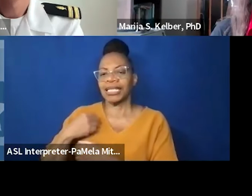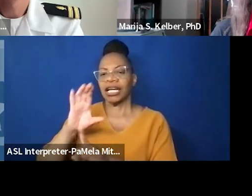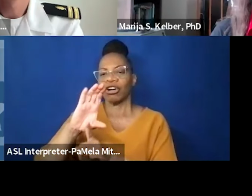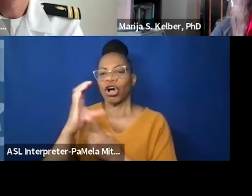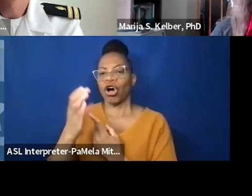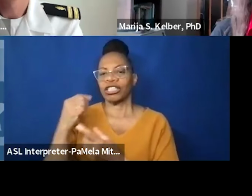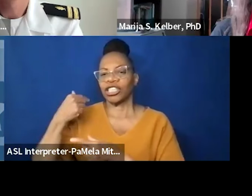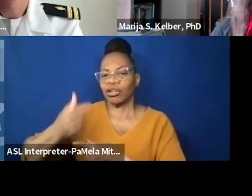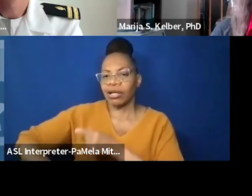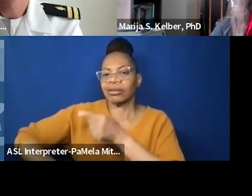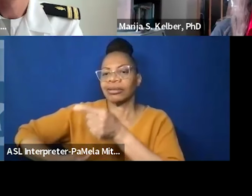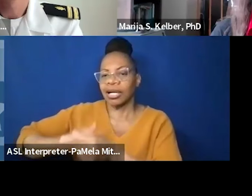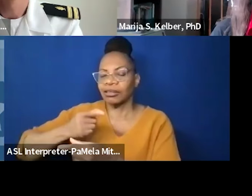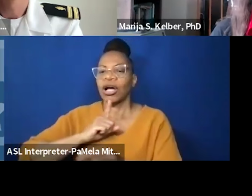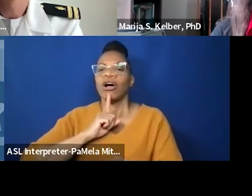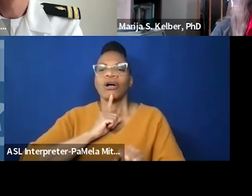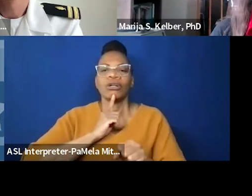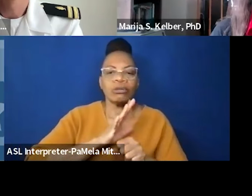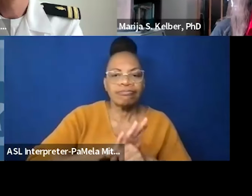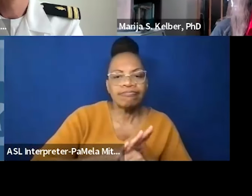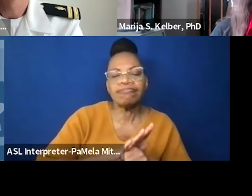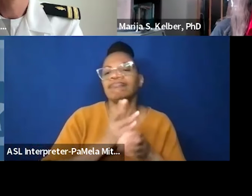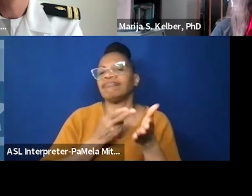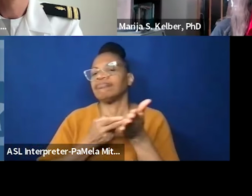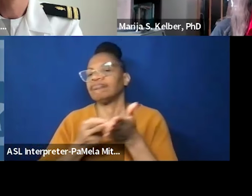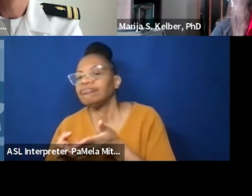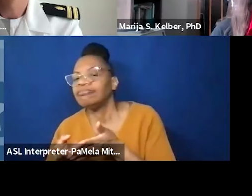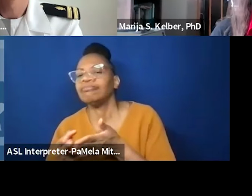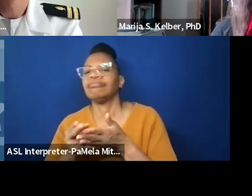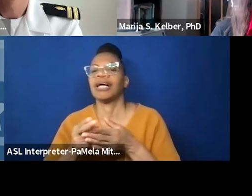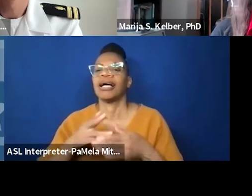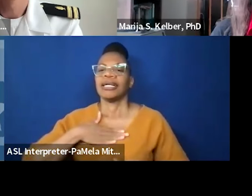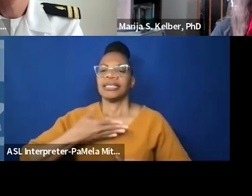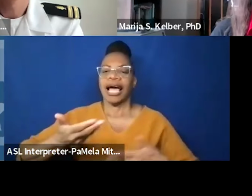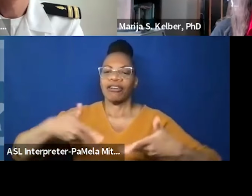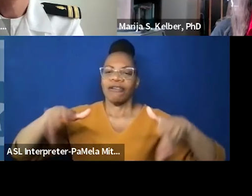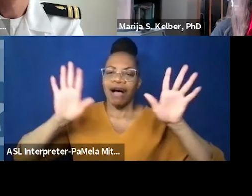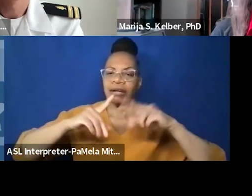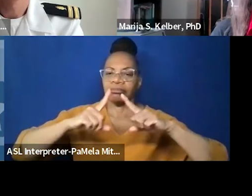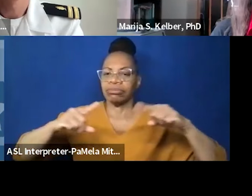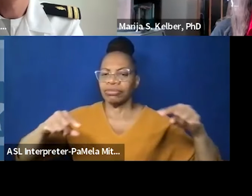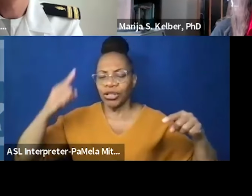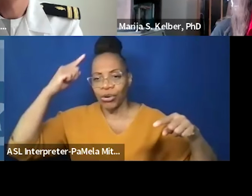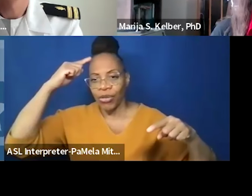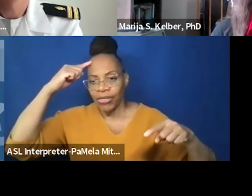loyalty, sacrifice, et cetera. Do you think these trend the same between veterans of Vietnam or Gulf era